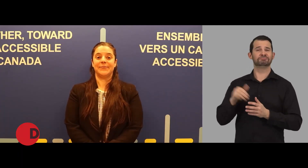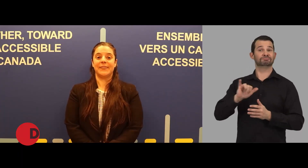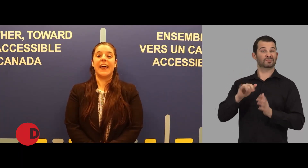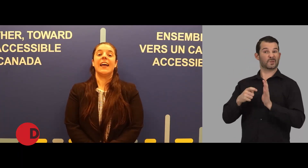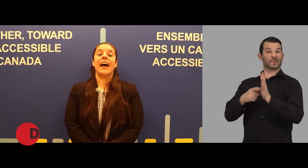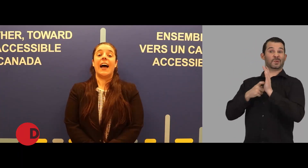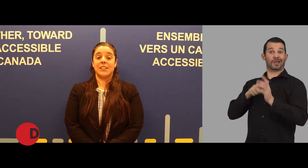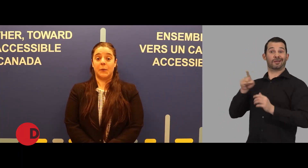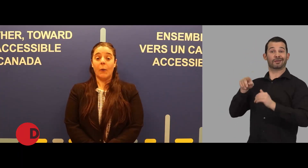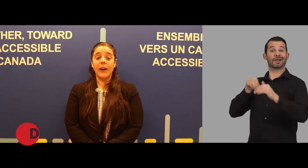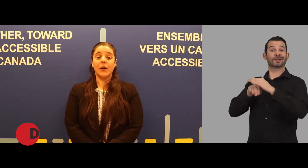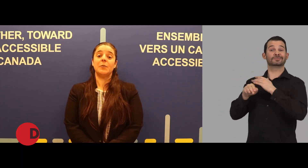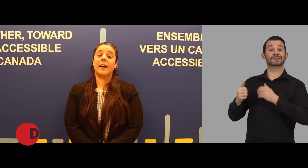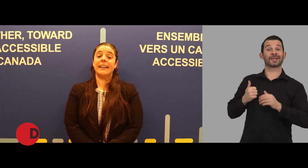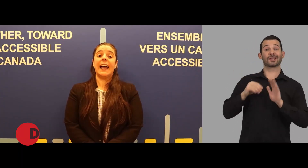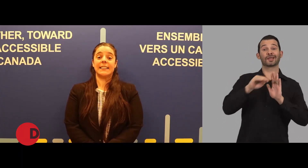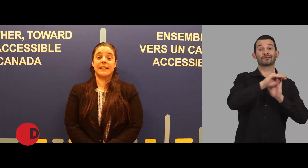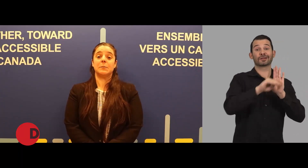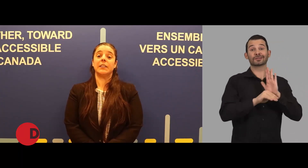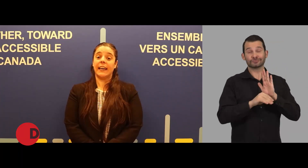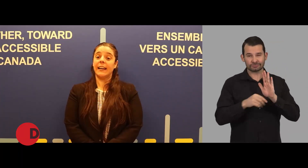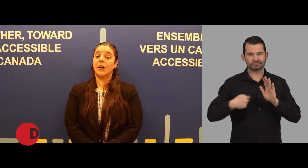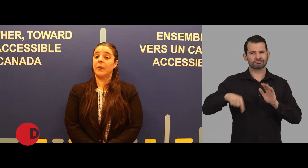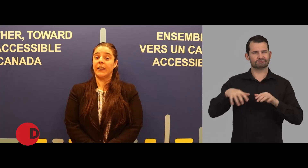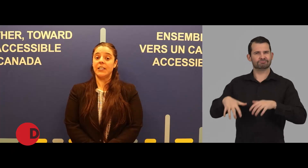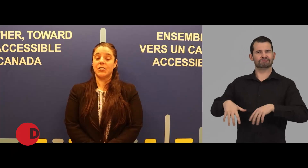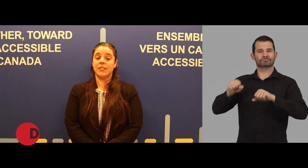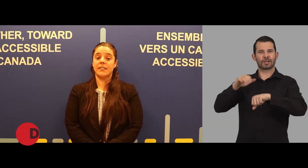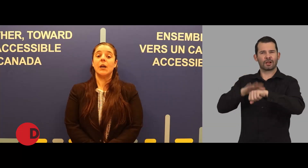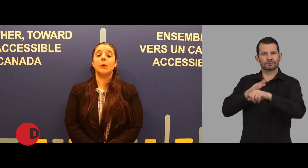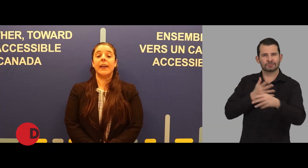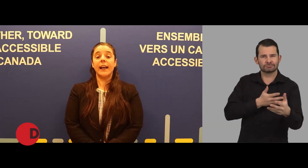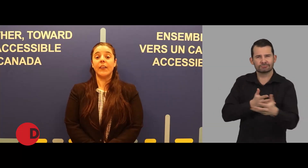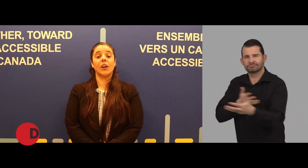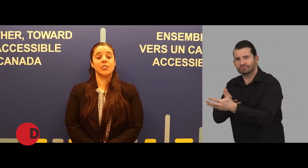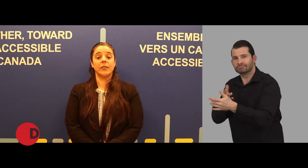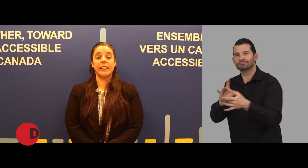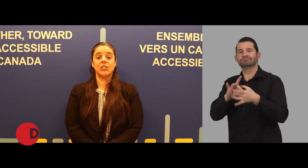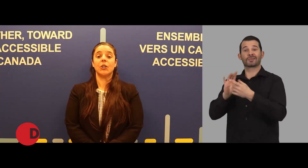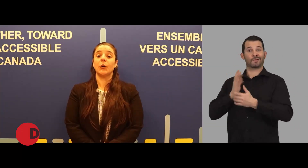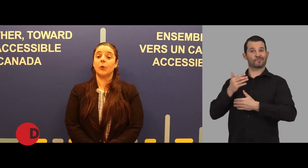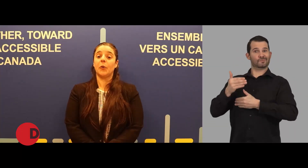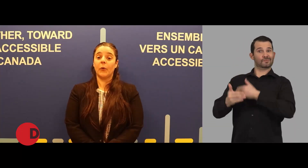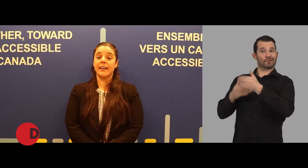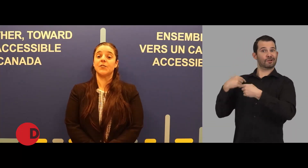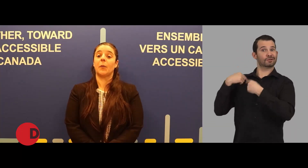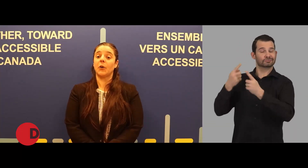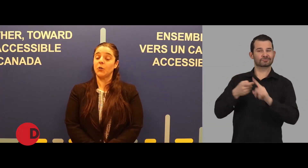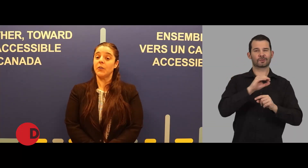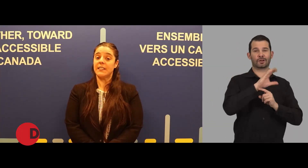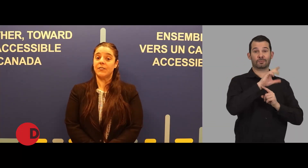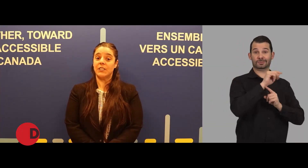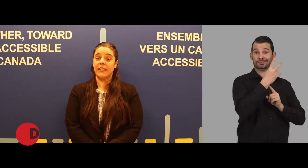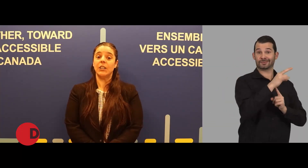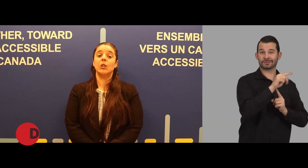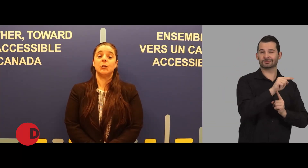As required by the Accessible Canada Regulations, we held a consultation on our progress from October seventeenth to